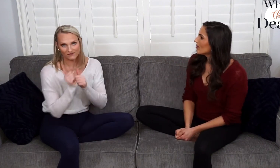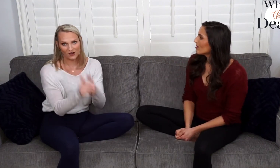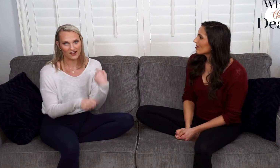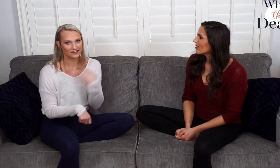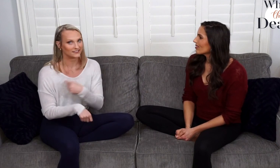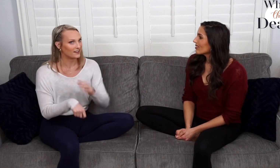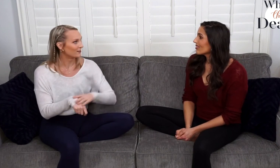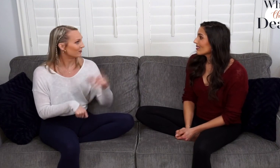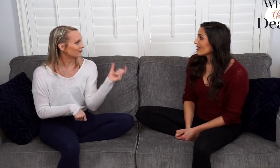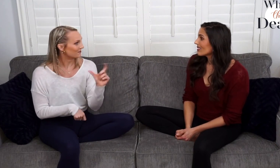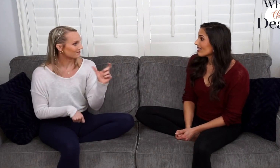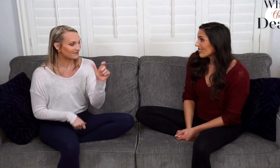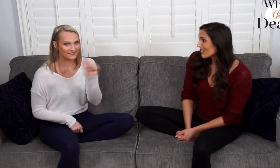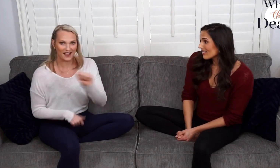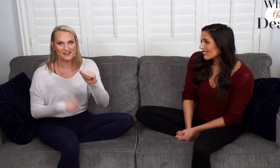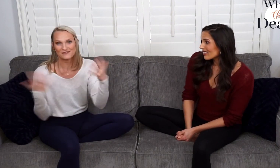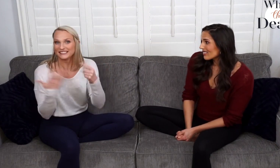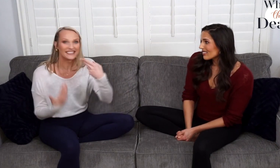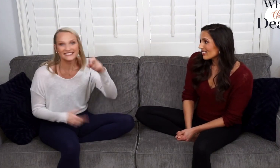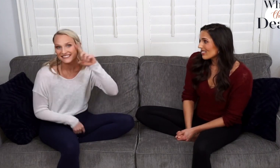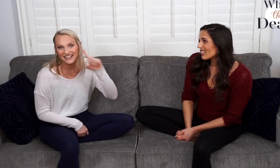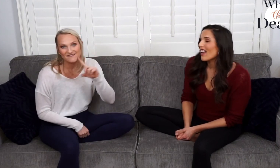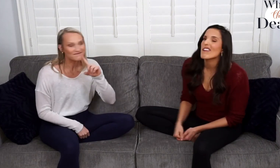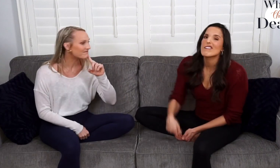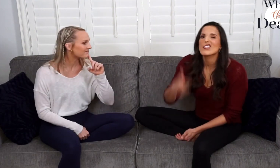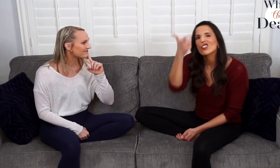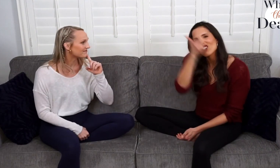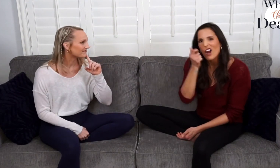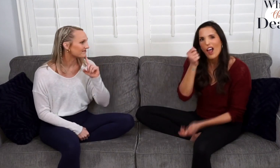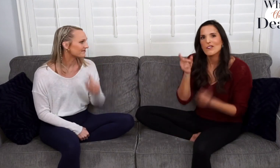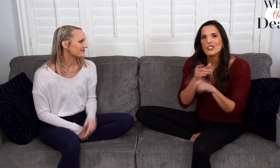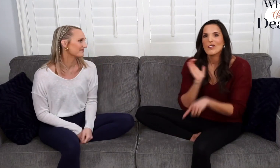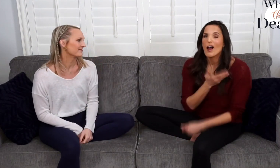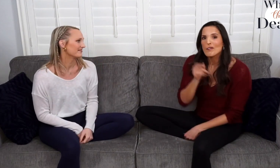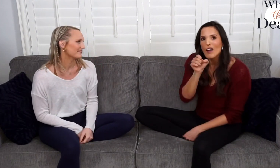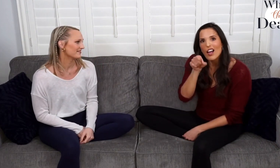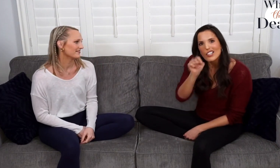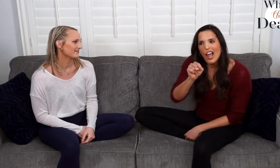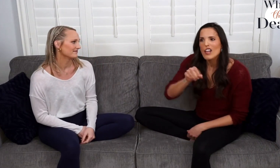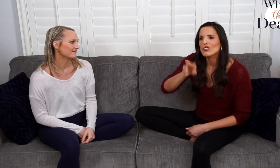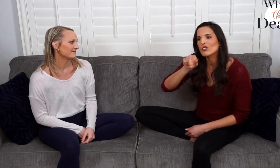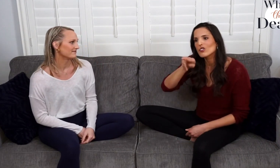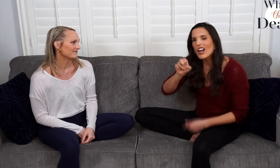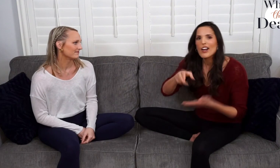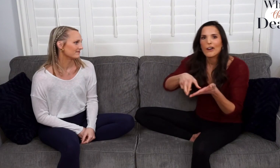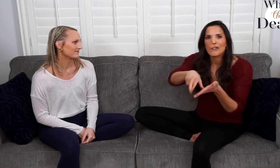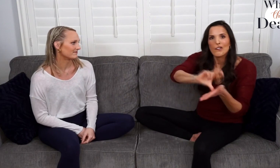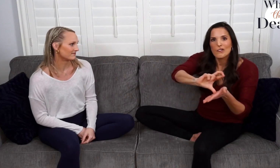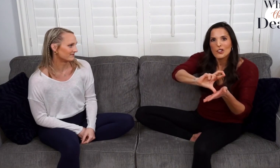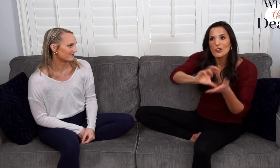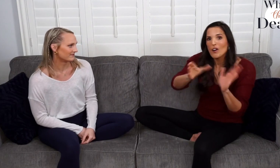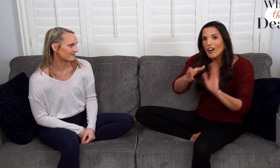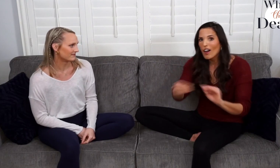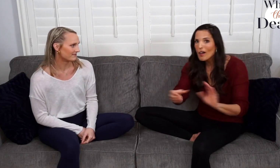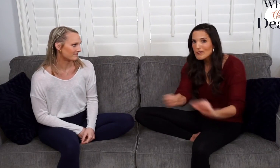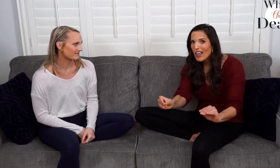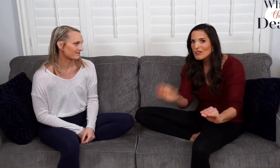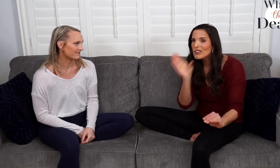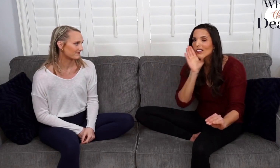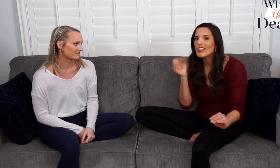And follow us on Instagram: @WhatTheDeaf - and subscribe to our podcast, rate, review, comment. We would